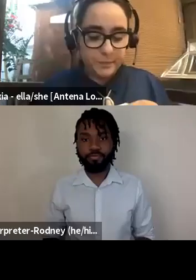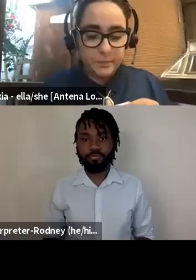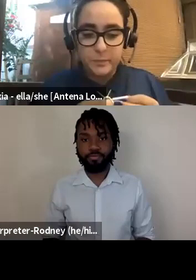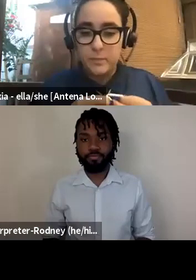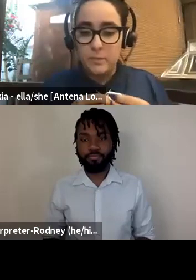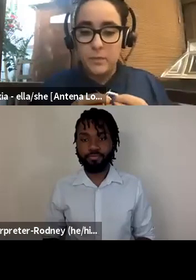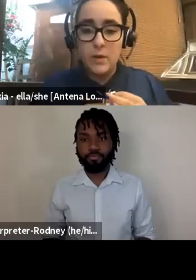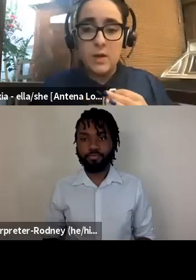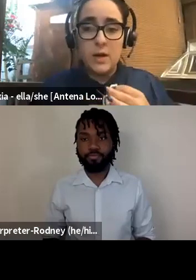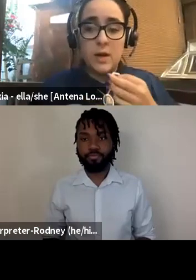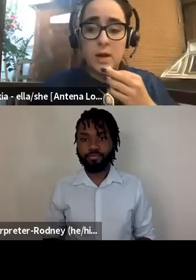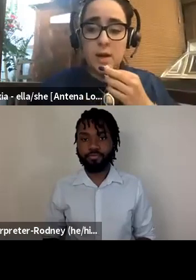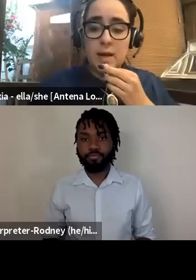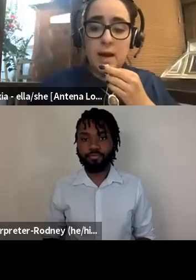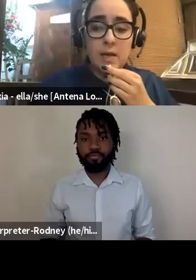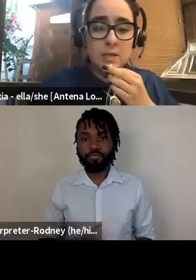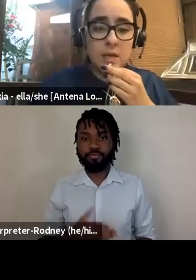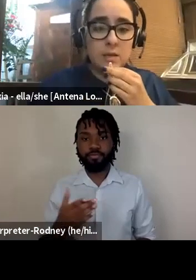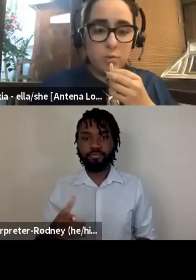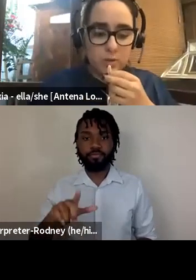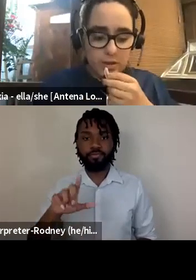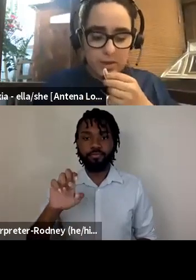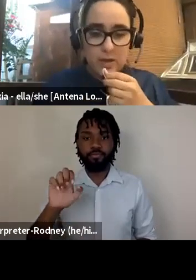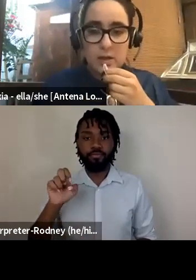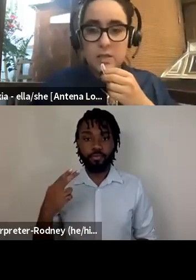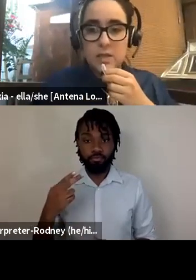Thank you so much. Is it okay for me to go ahead?